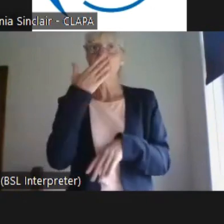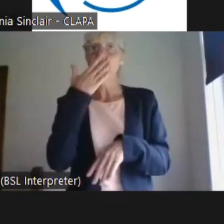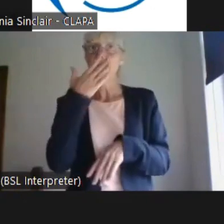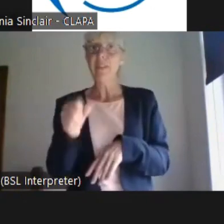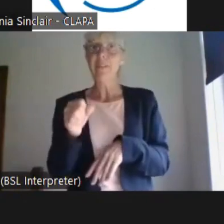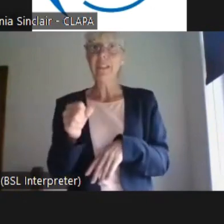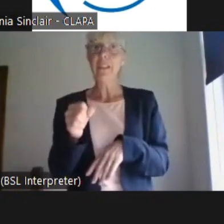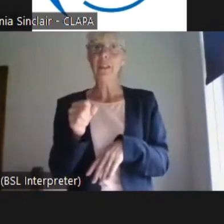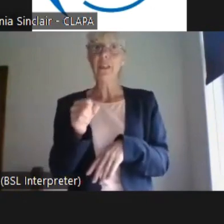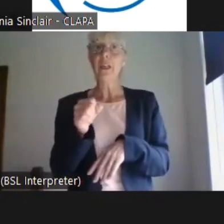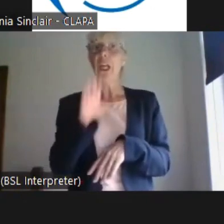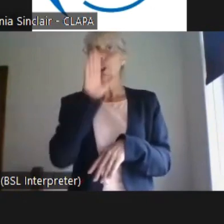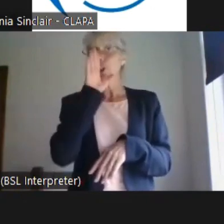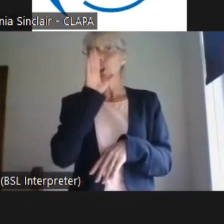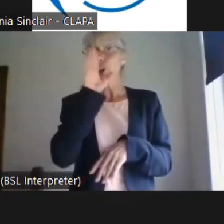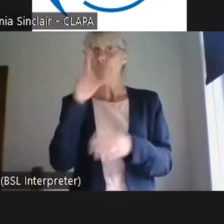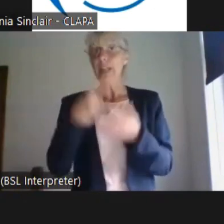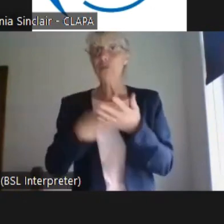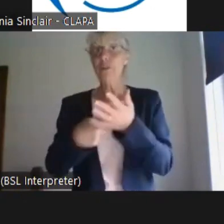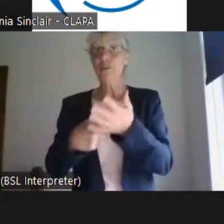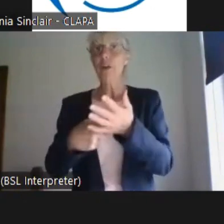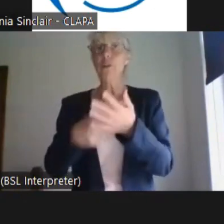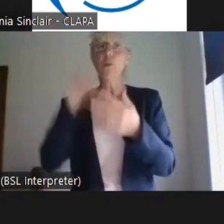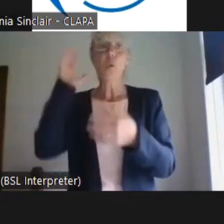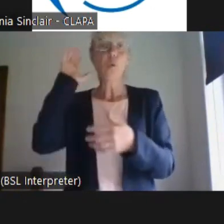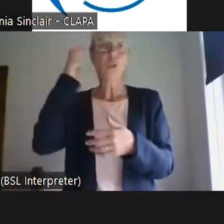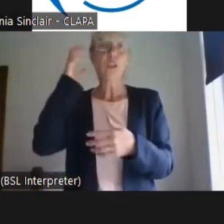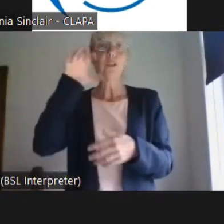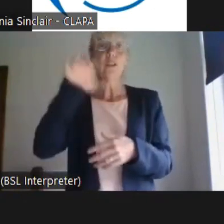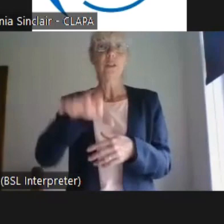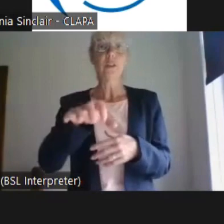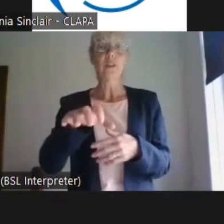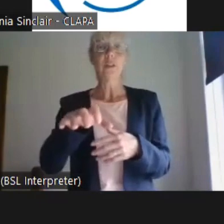get a direct referral to the Audiology department so in that in between children and age of 50